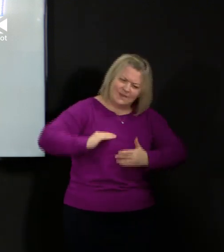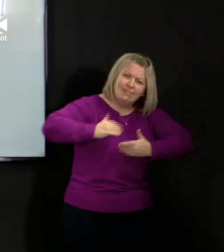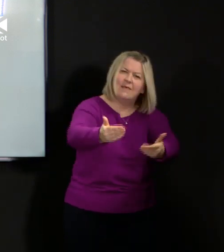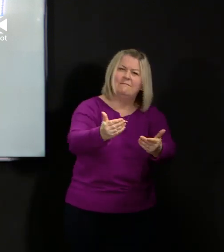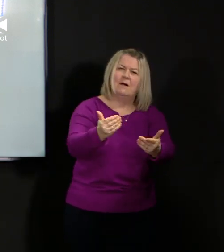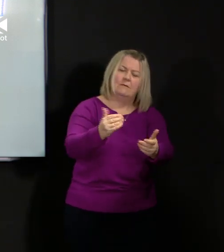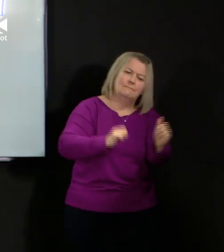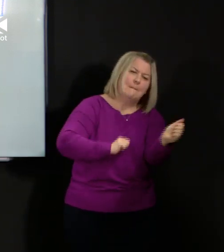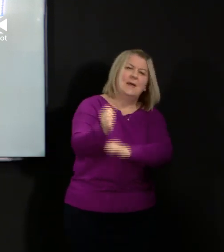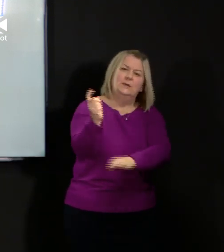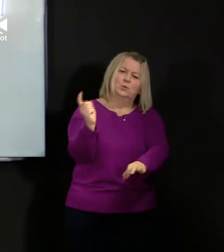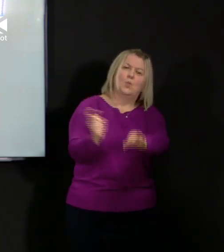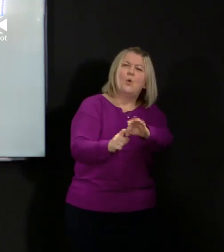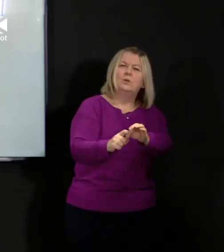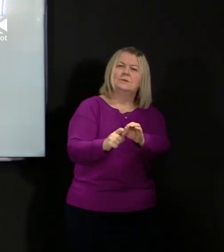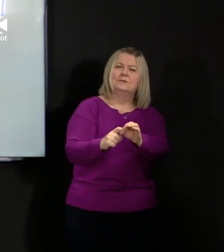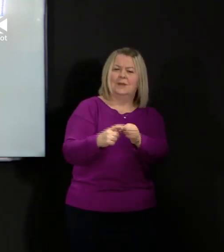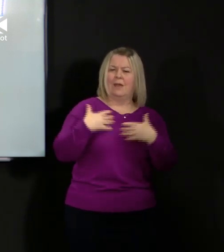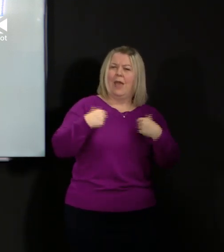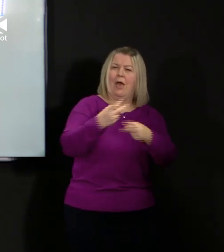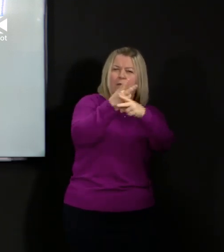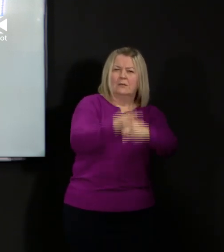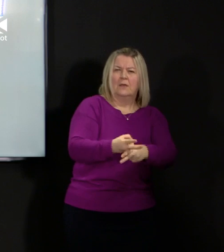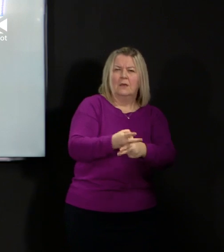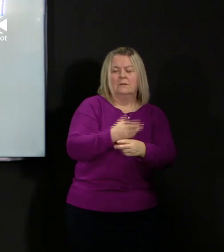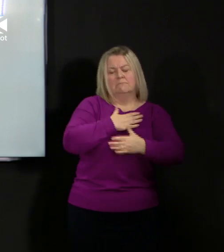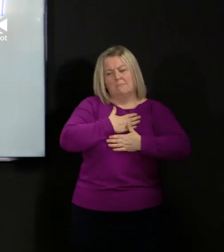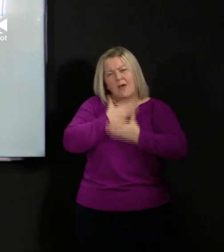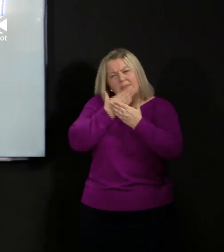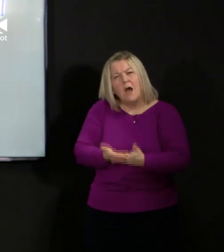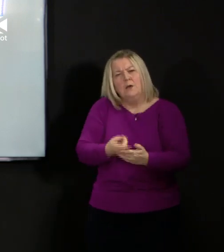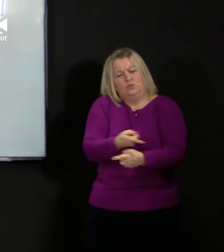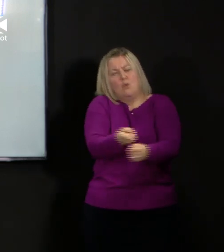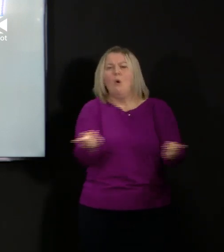healthcare and they have my deepest and most sincere thanks for doing so.